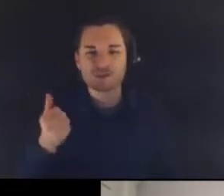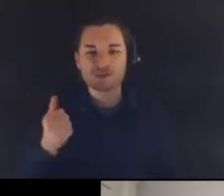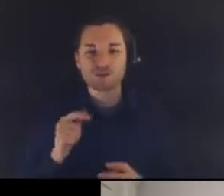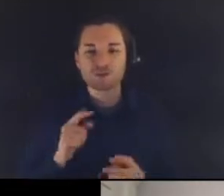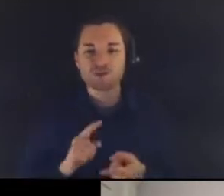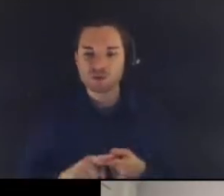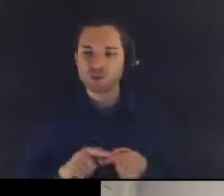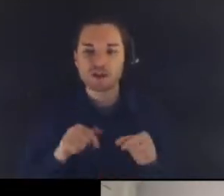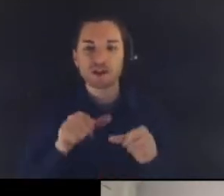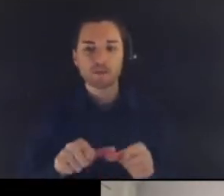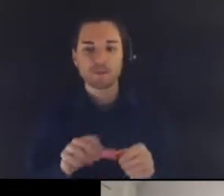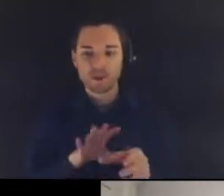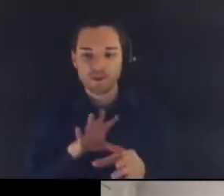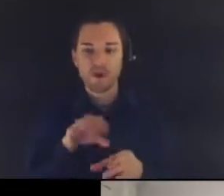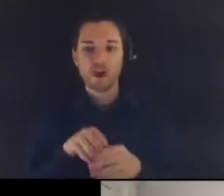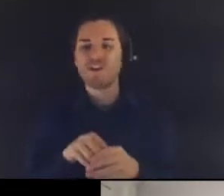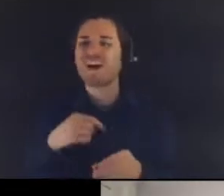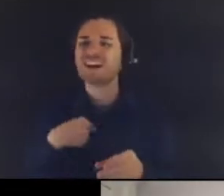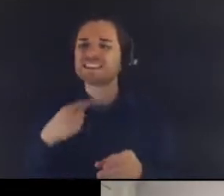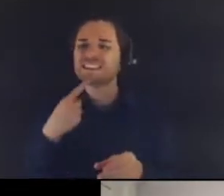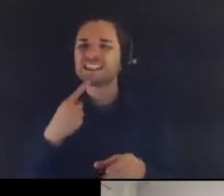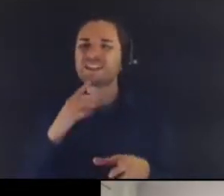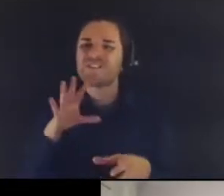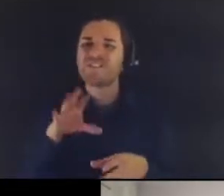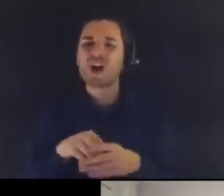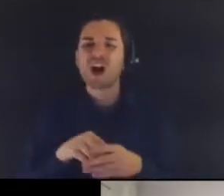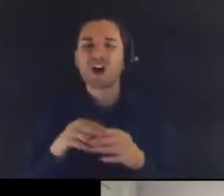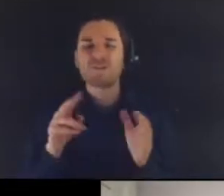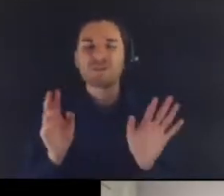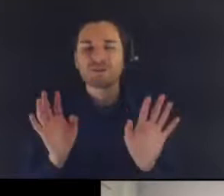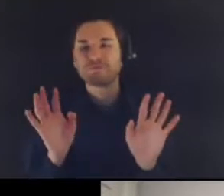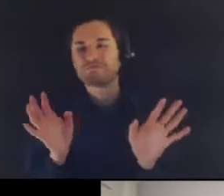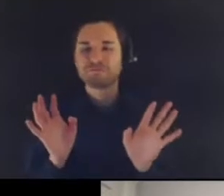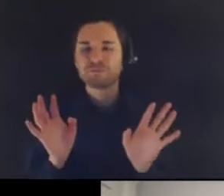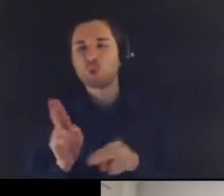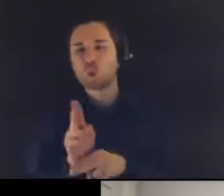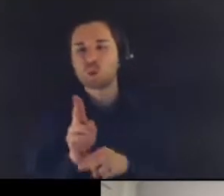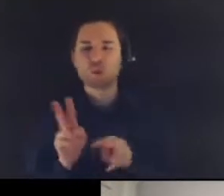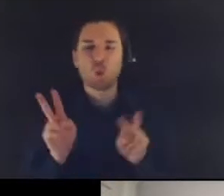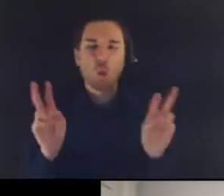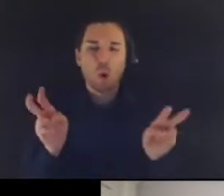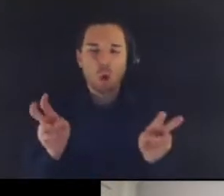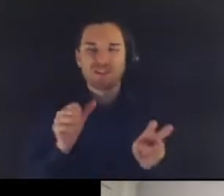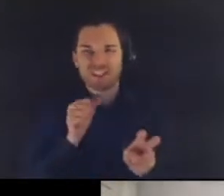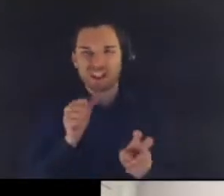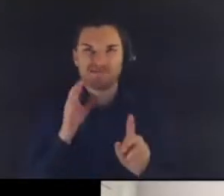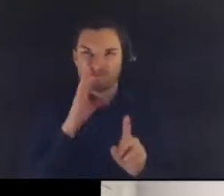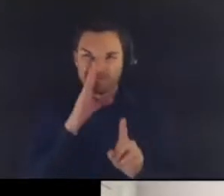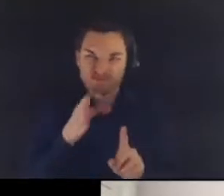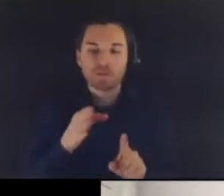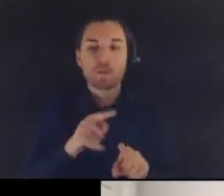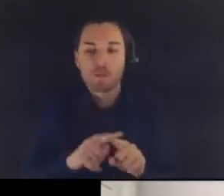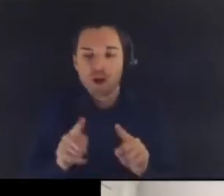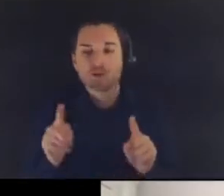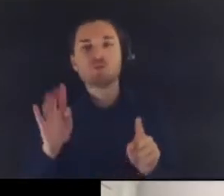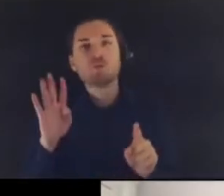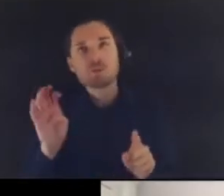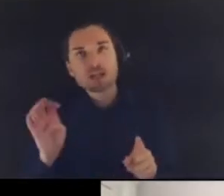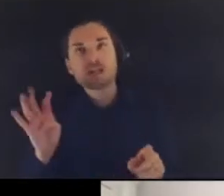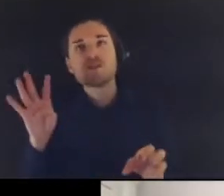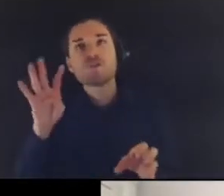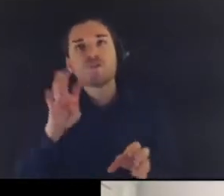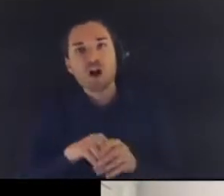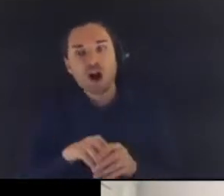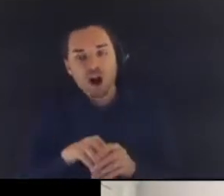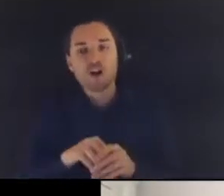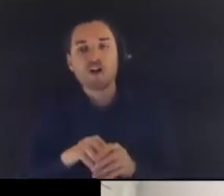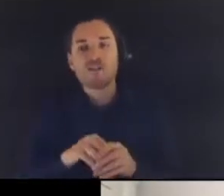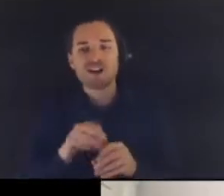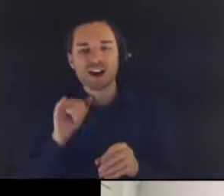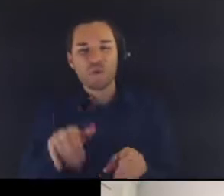and let me put it in quotations. To be involved in a wat that for example if you get hired